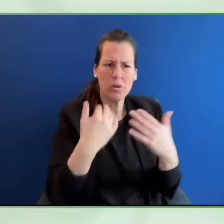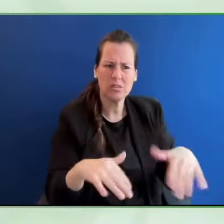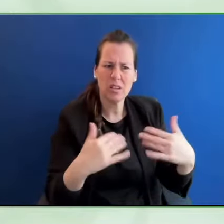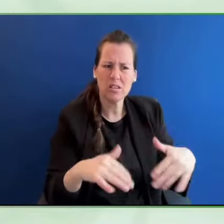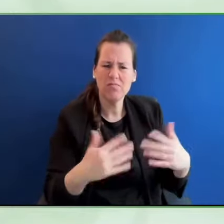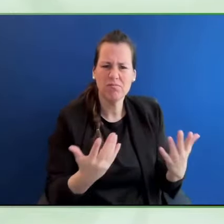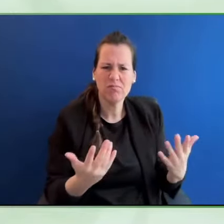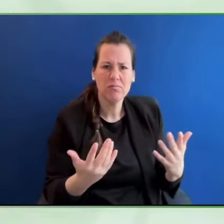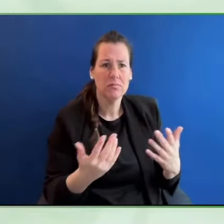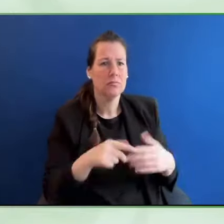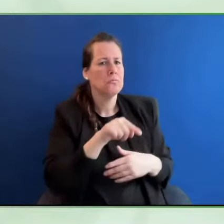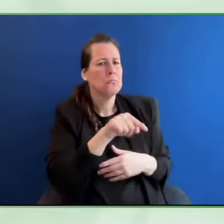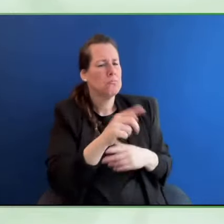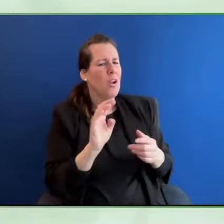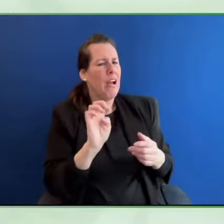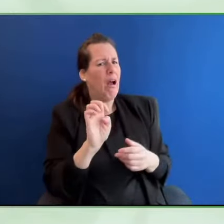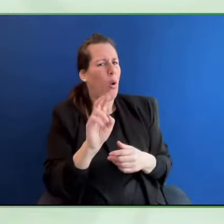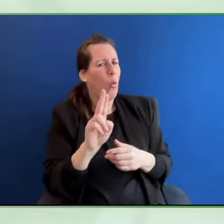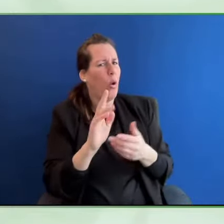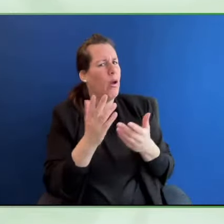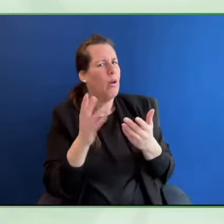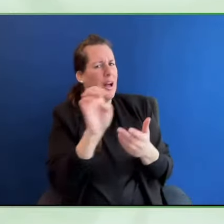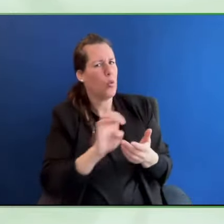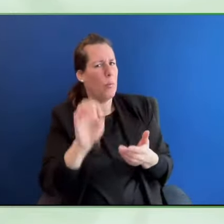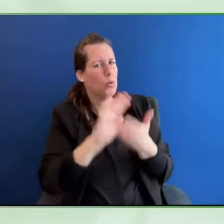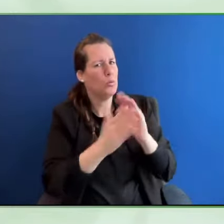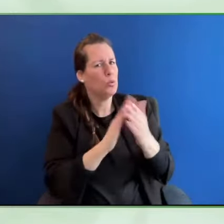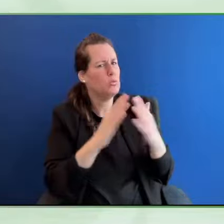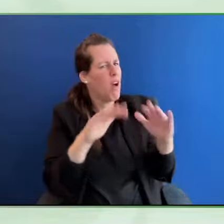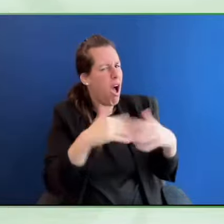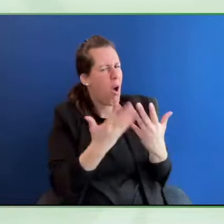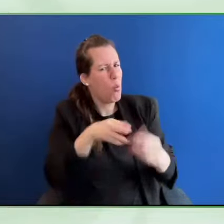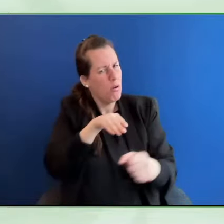An identifying good practices in different fields can be about vocational rehabilitation,